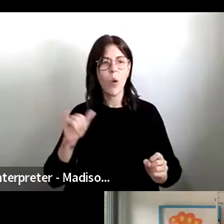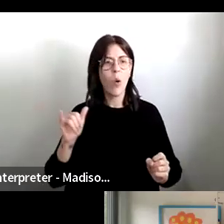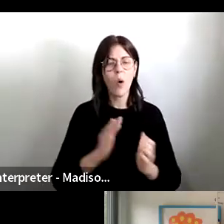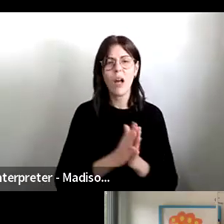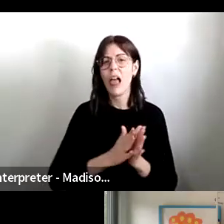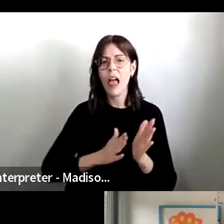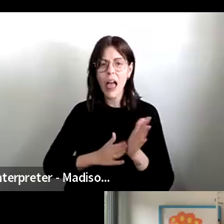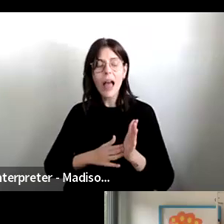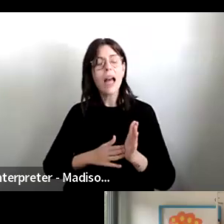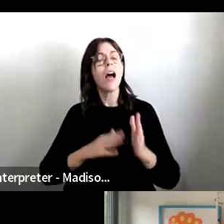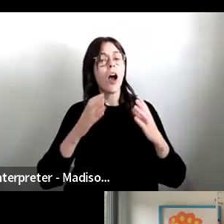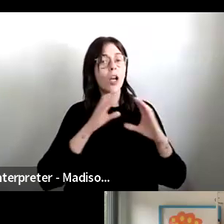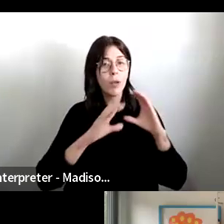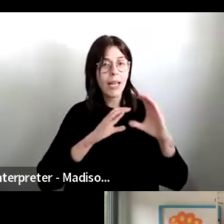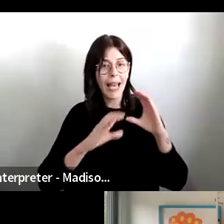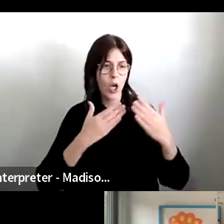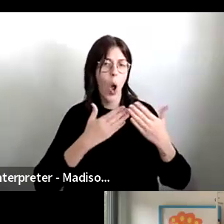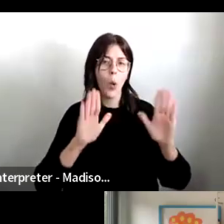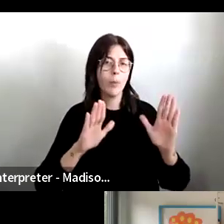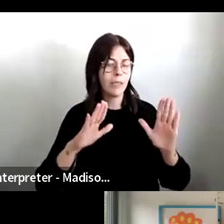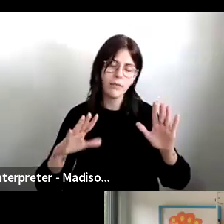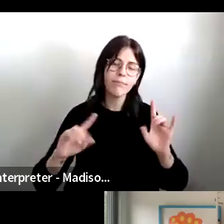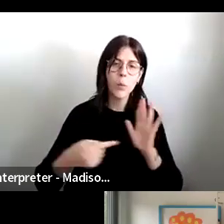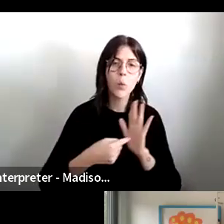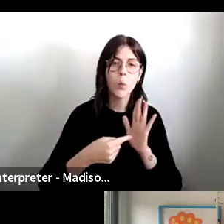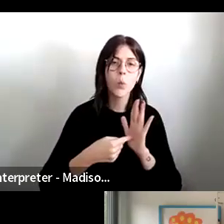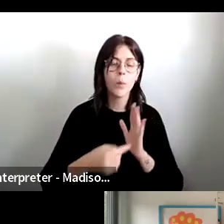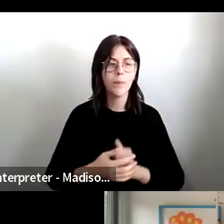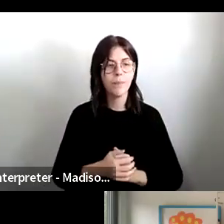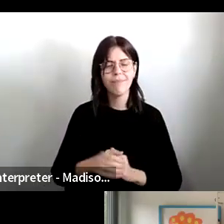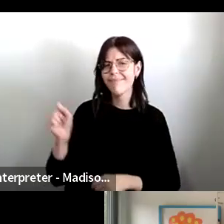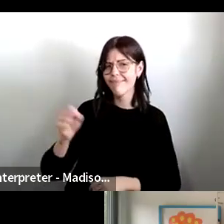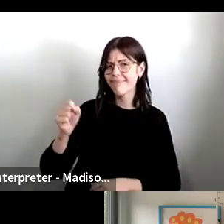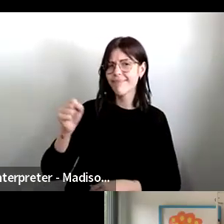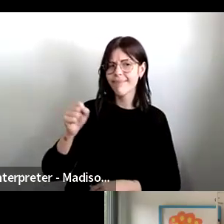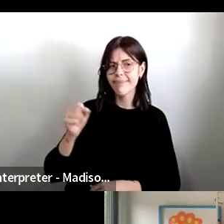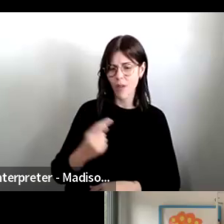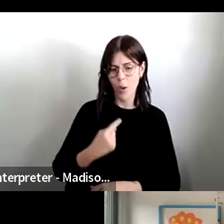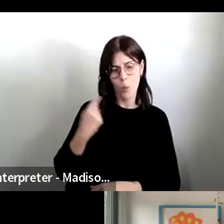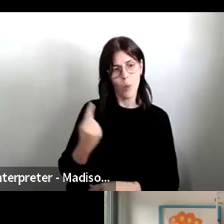open between Creative Australia, yeah. >> And certainly we are fine for people to say,